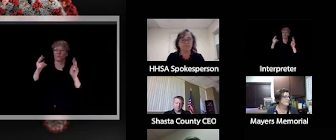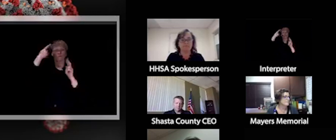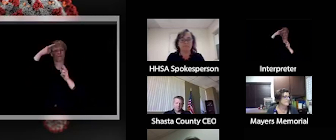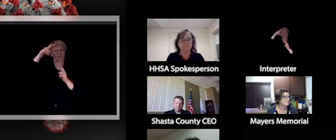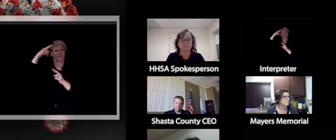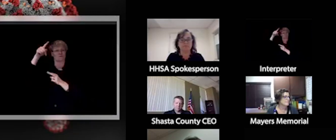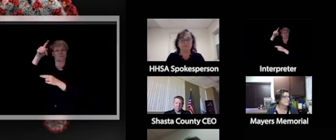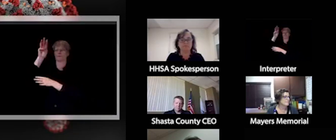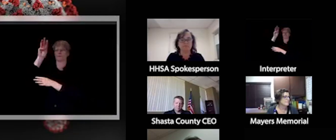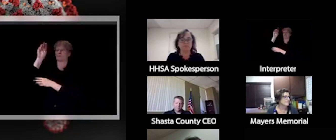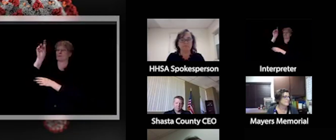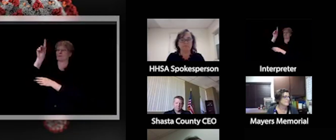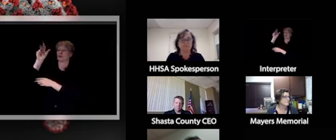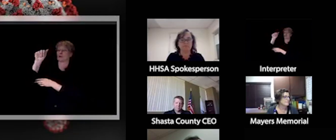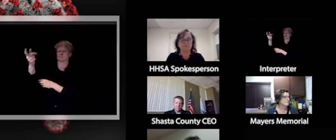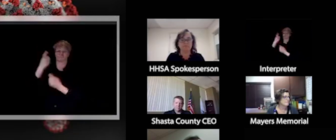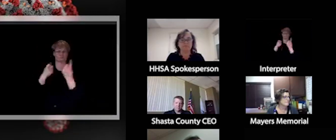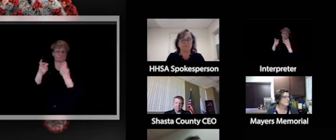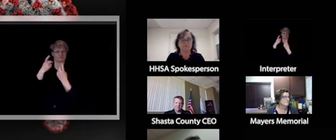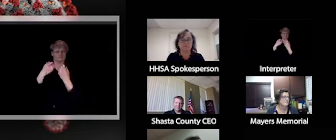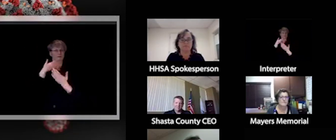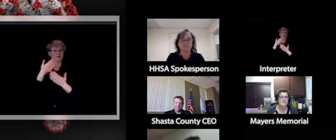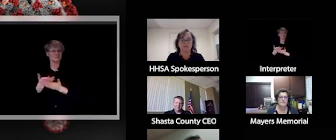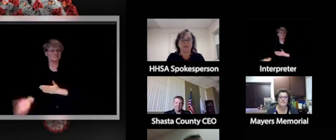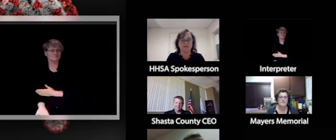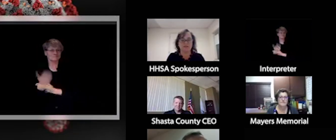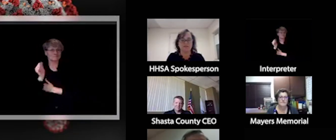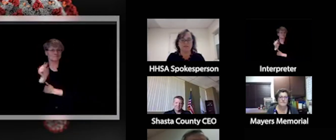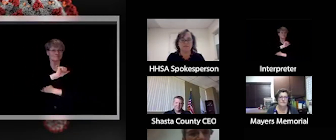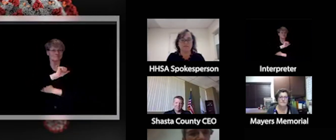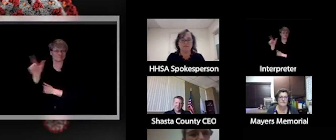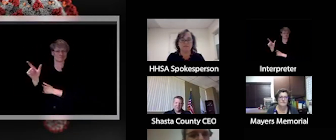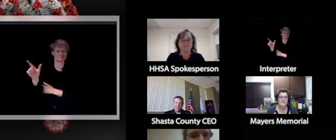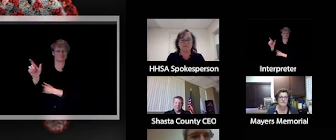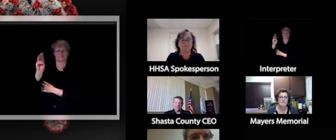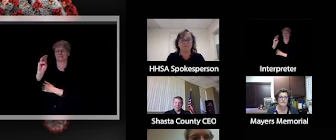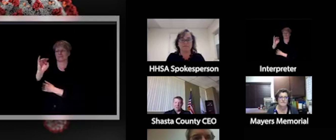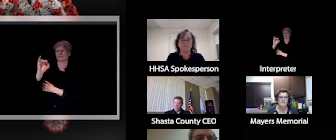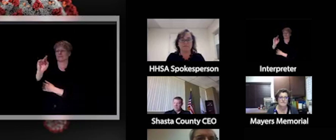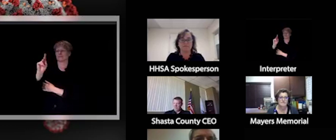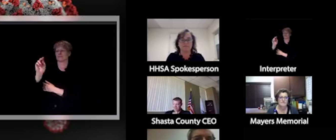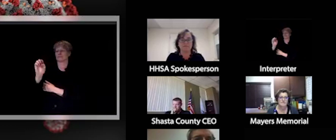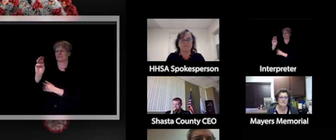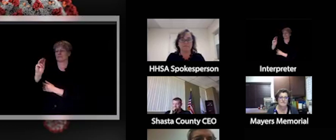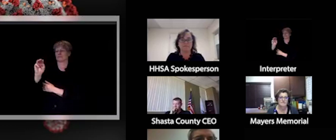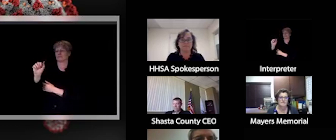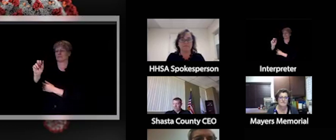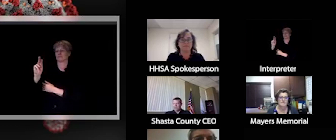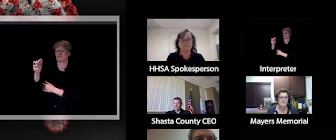Well, good morning everyone. I’ve got a couple, I guess for either Donnell or Dr.